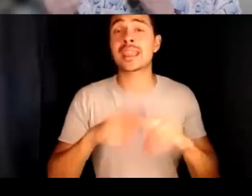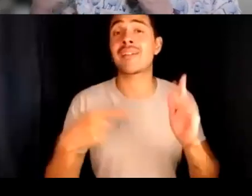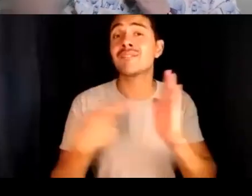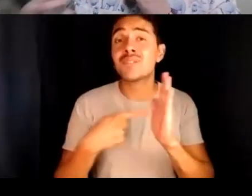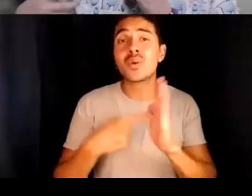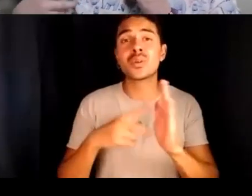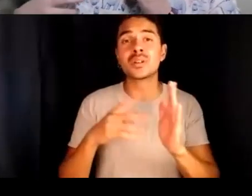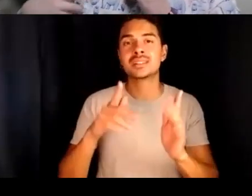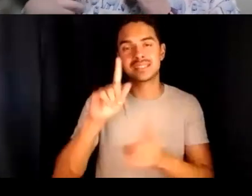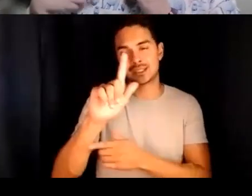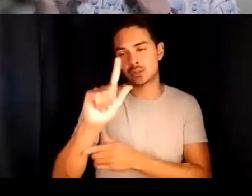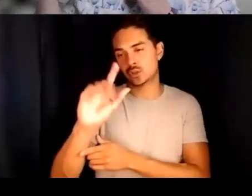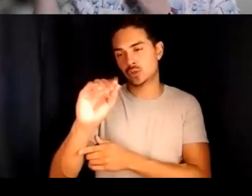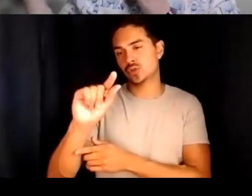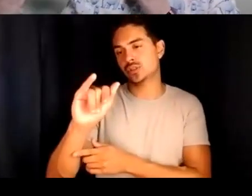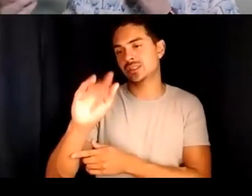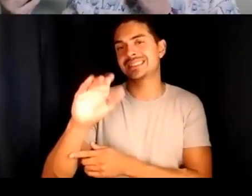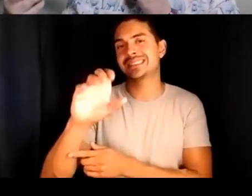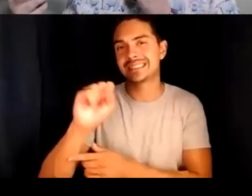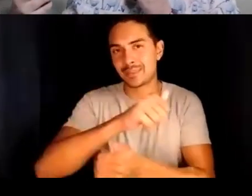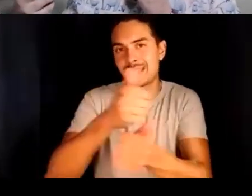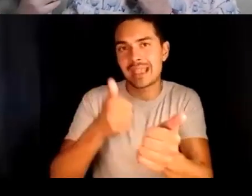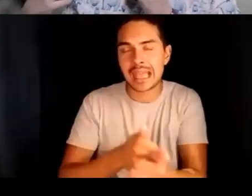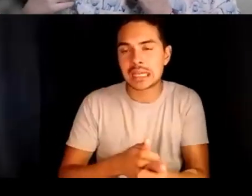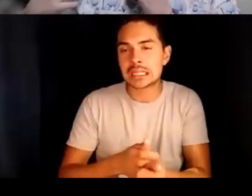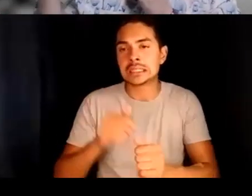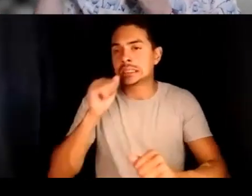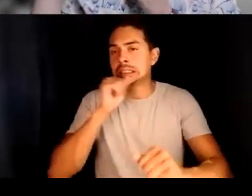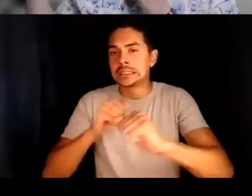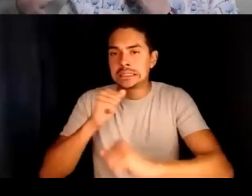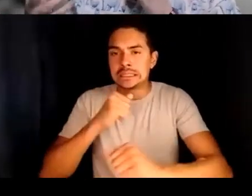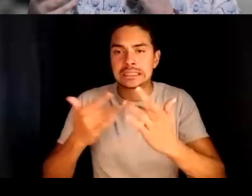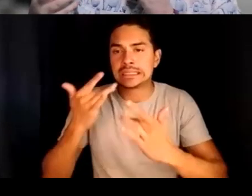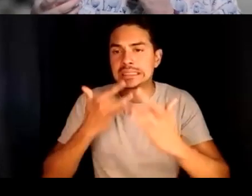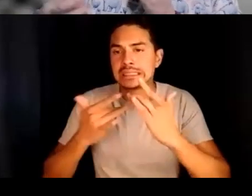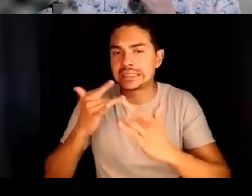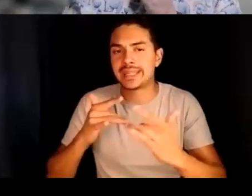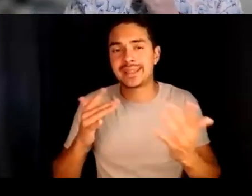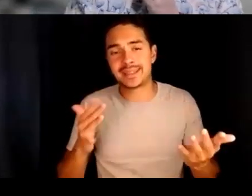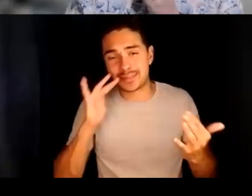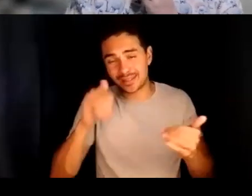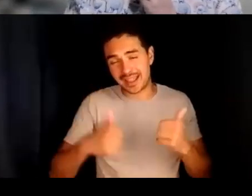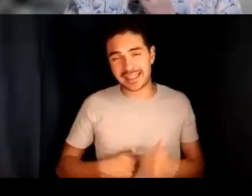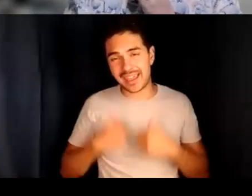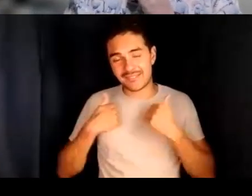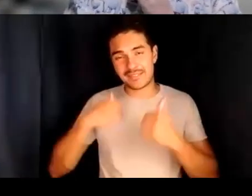And sometimes it's because of, you know, what's going on mentally for them,